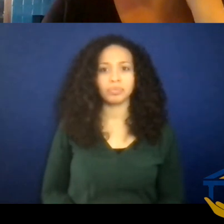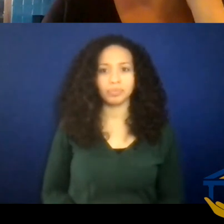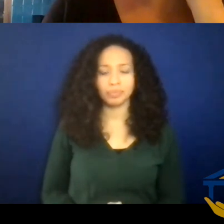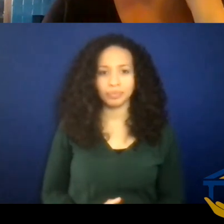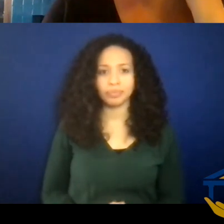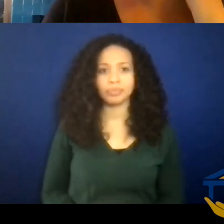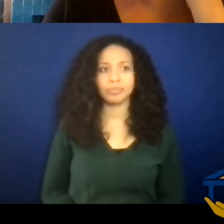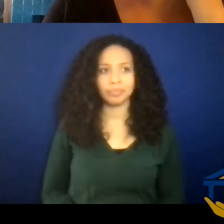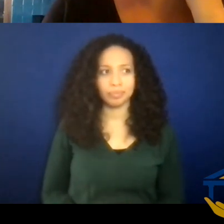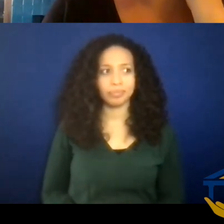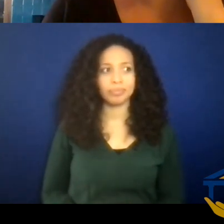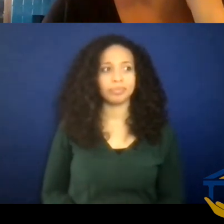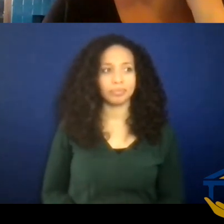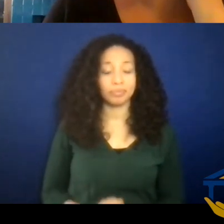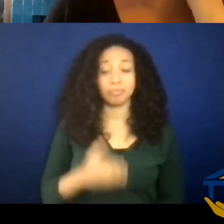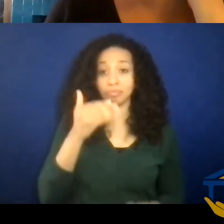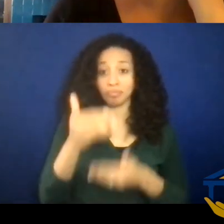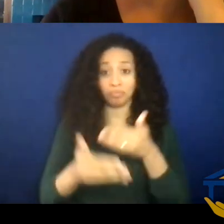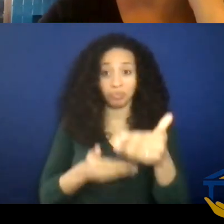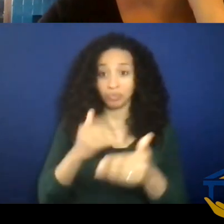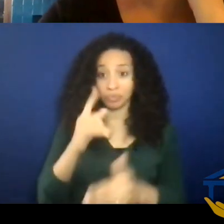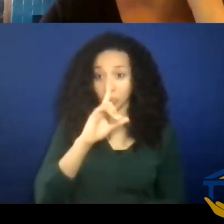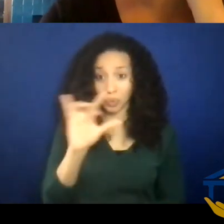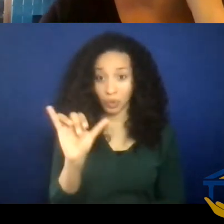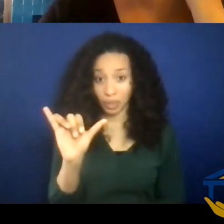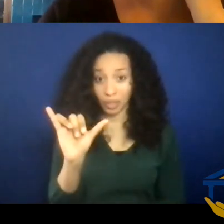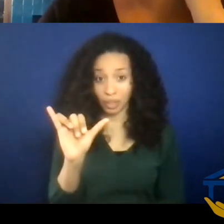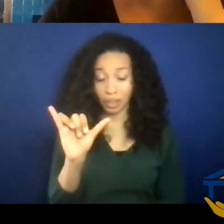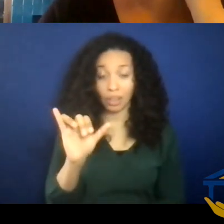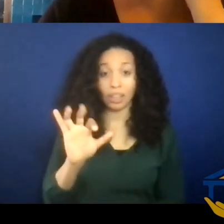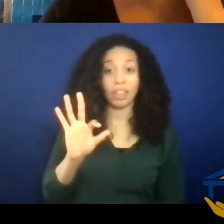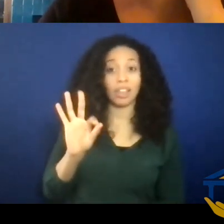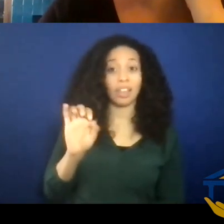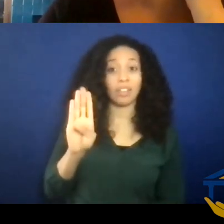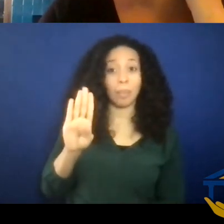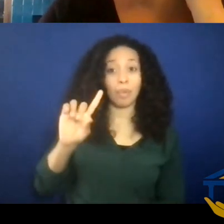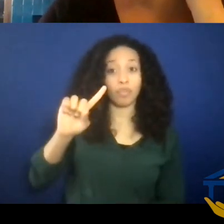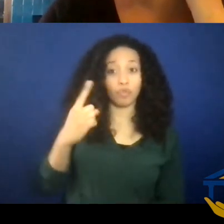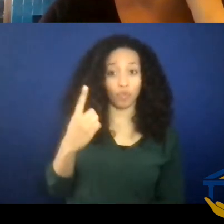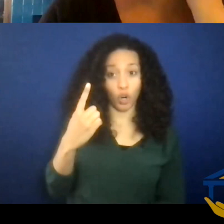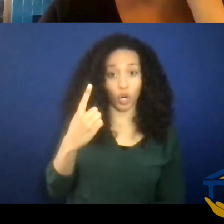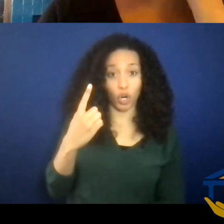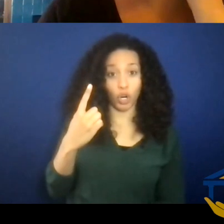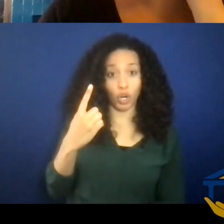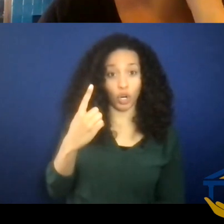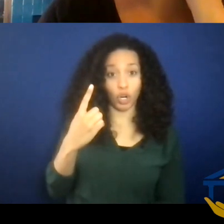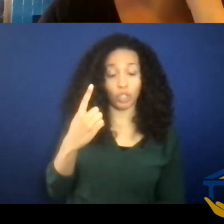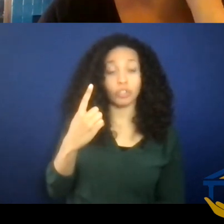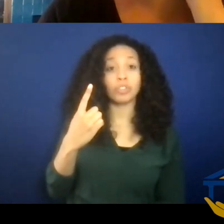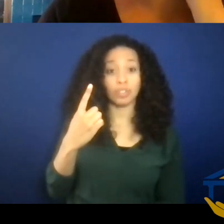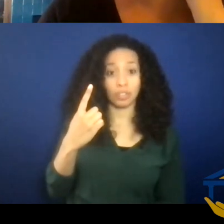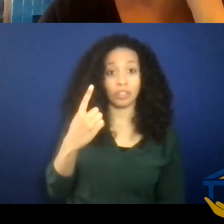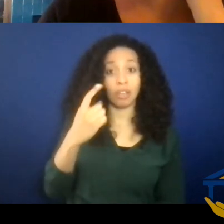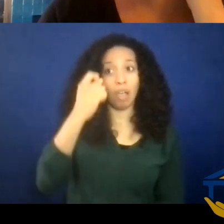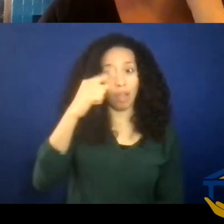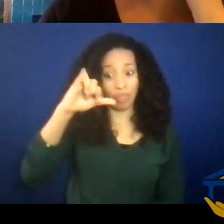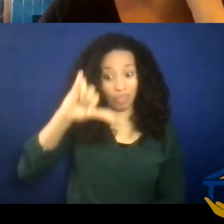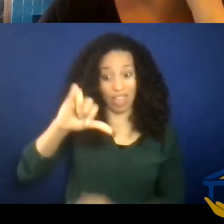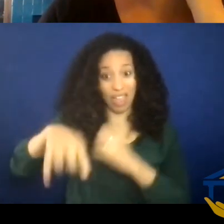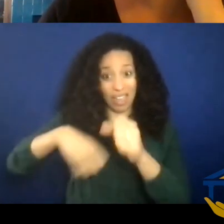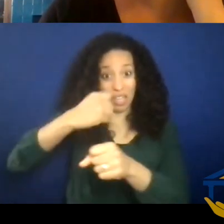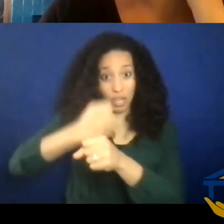by February 1st of the year where your child would be eligible to transition to Kindergarten.